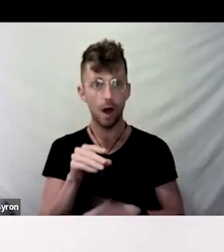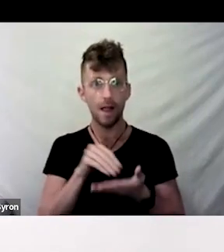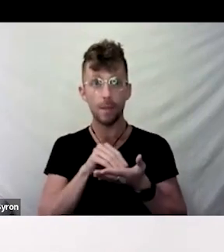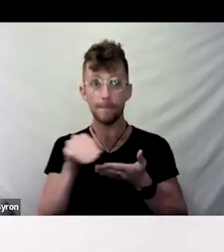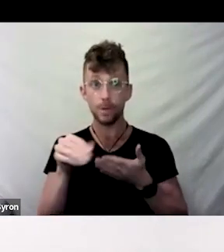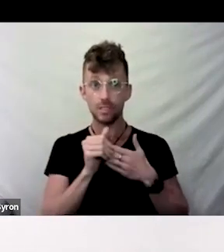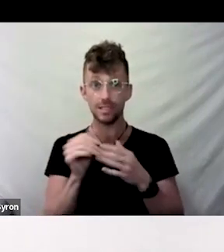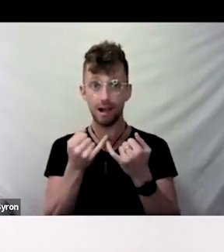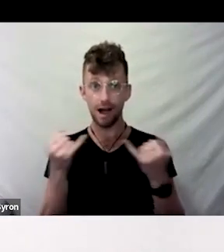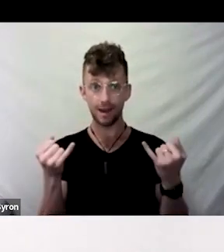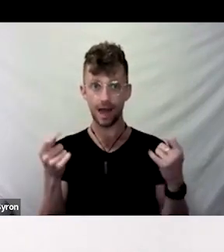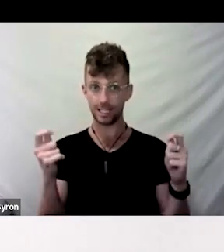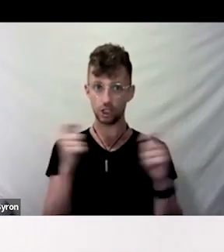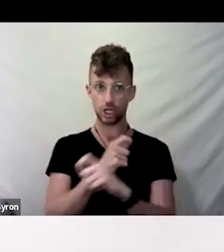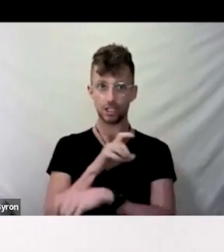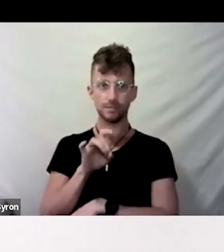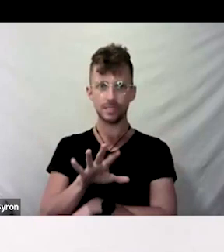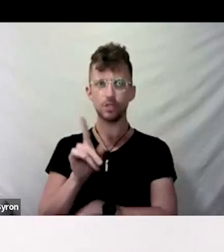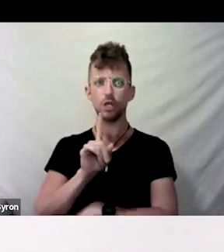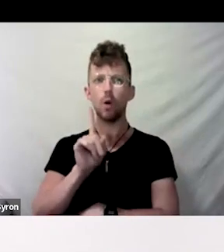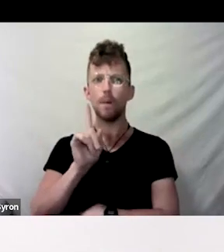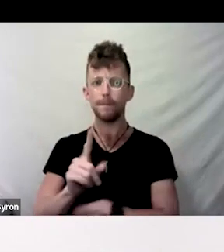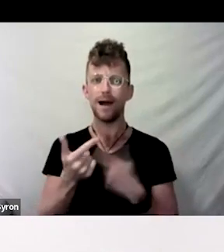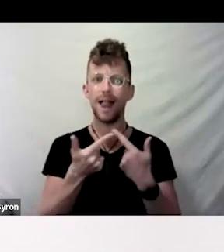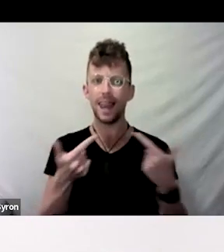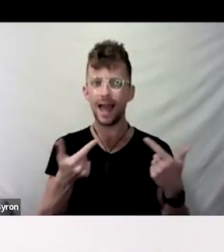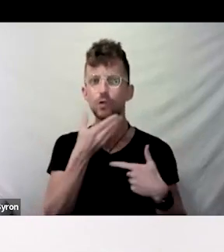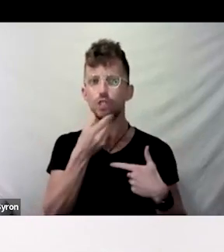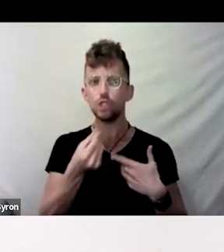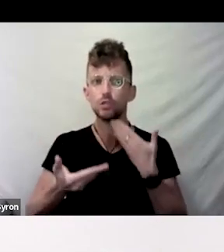We’ve just updated the language and the guidelines around them and the rules that determine